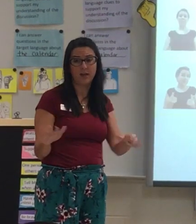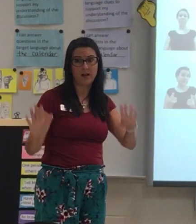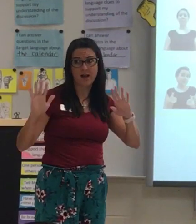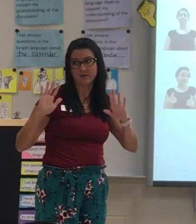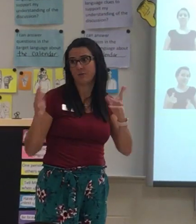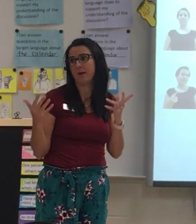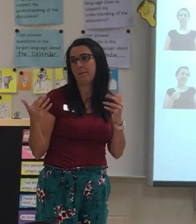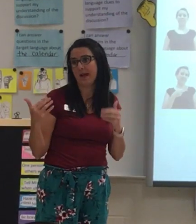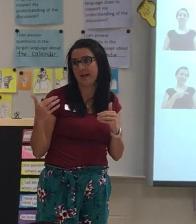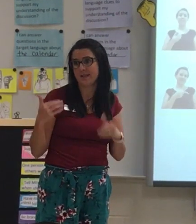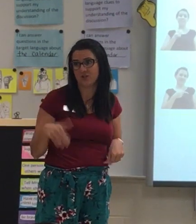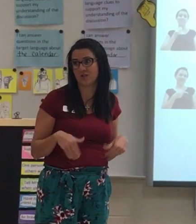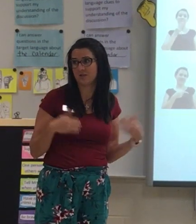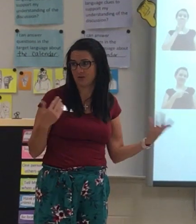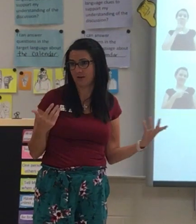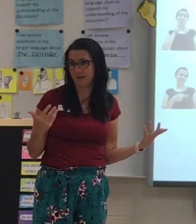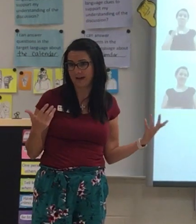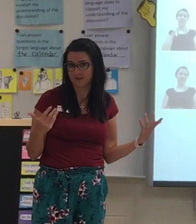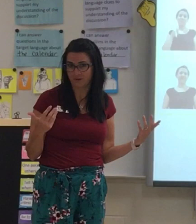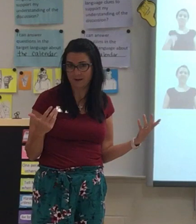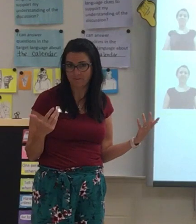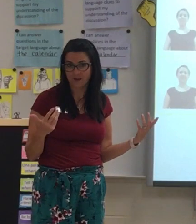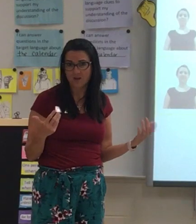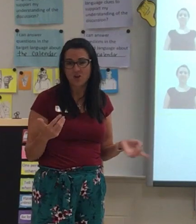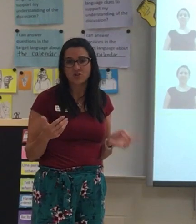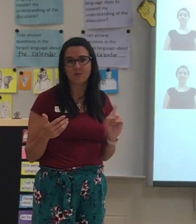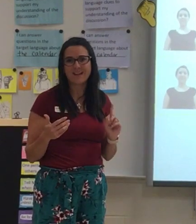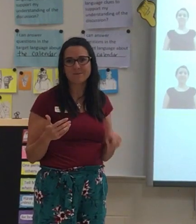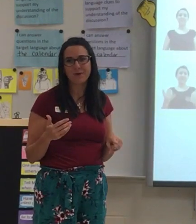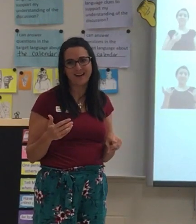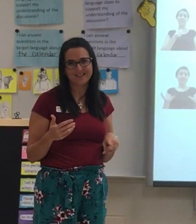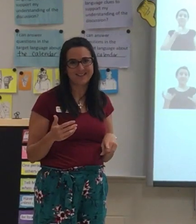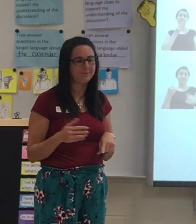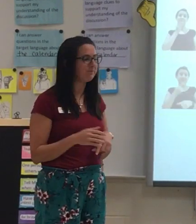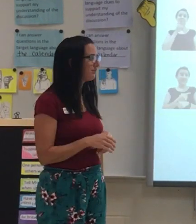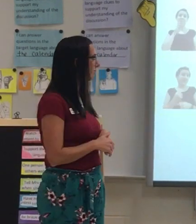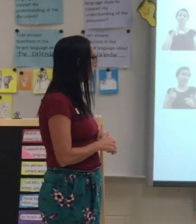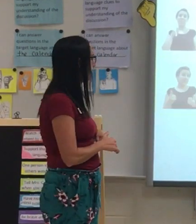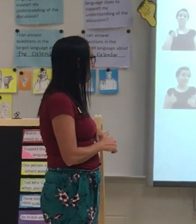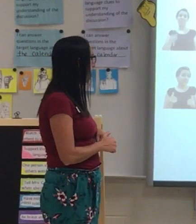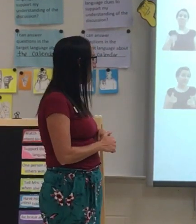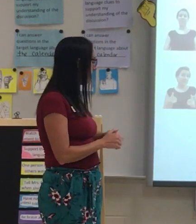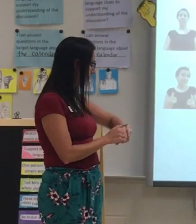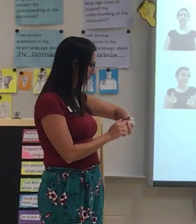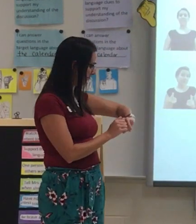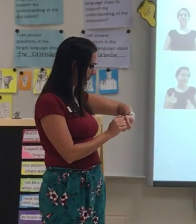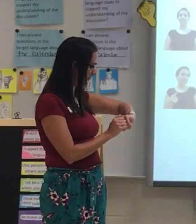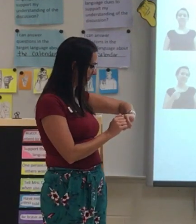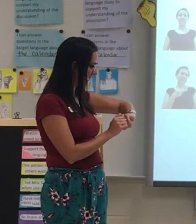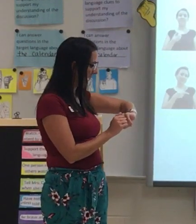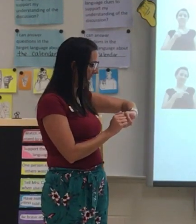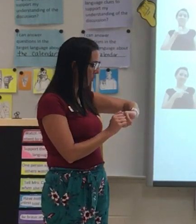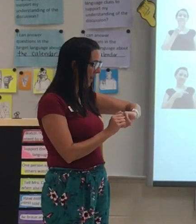and I won't be paying attention to start class okay so let's practice it I want